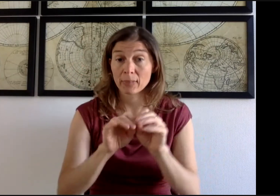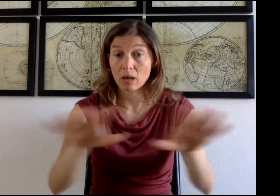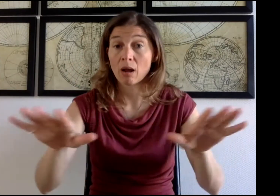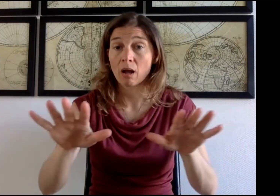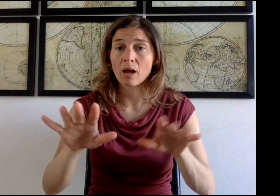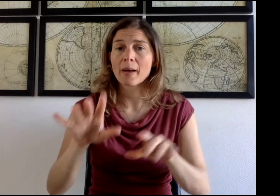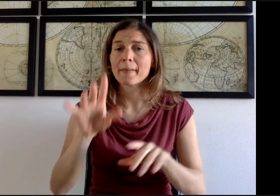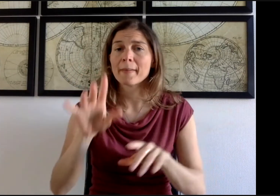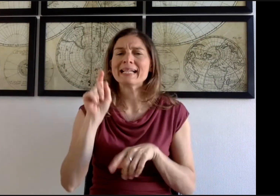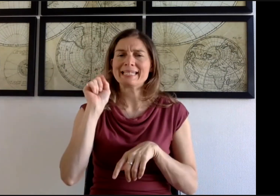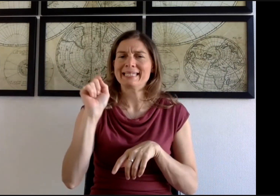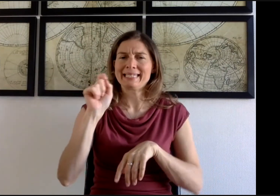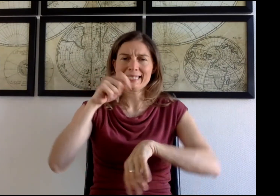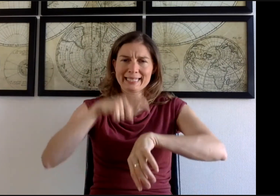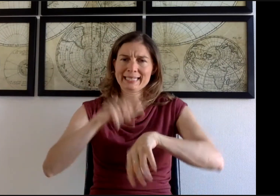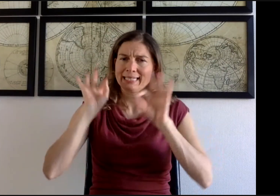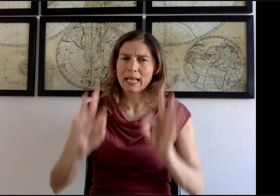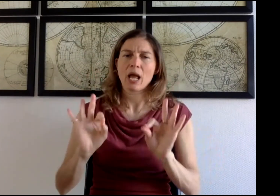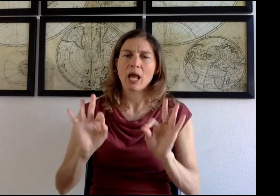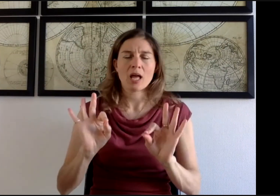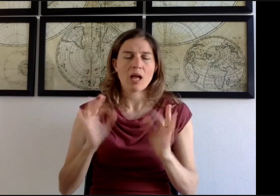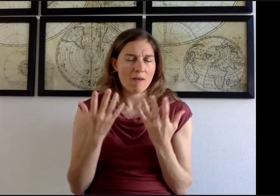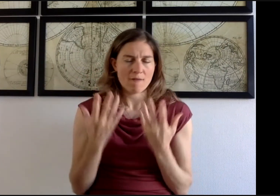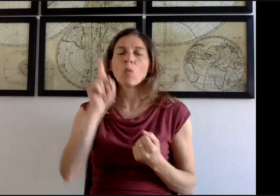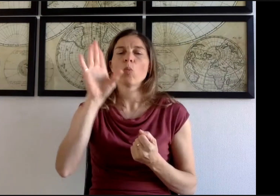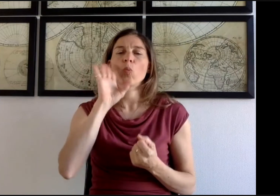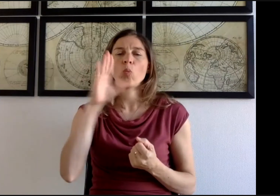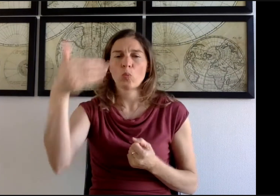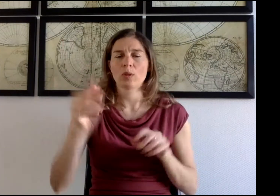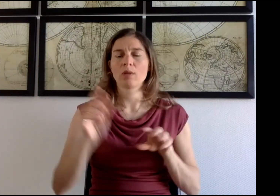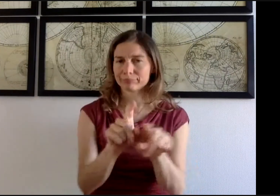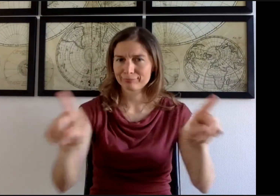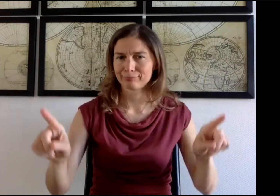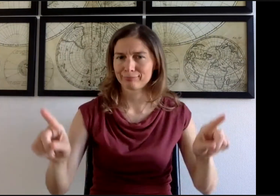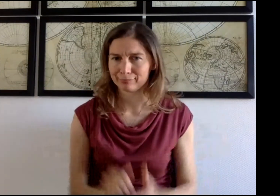Thank you very much. ANDRÉ: Thank you. Sorry to cut you.